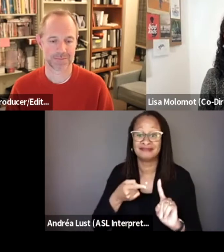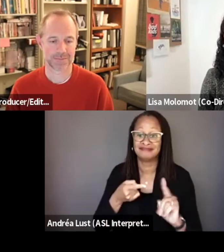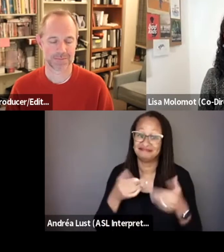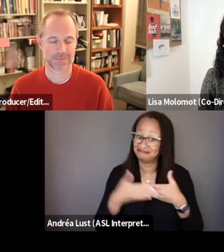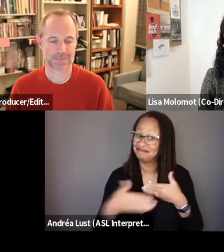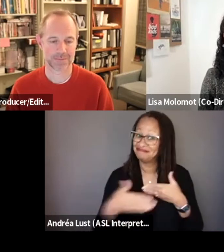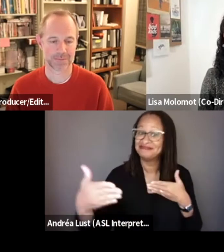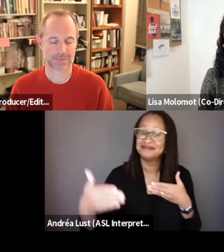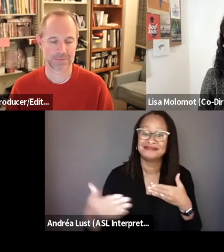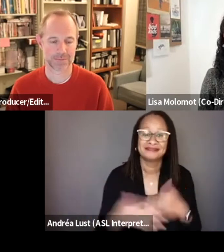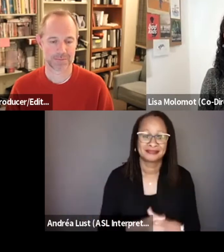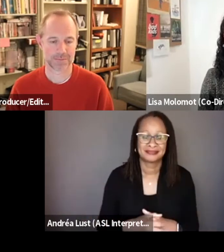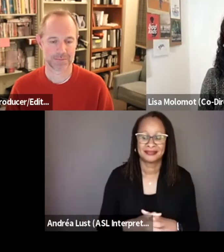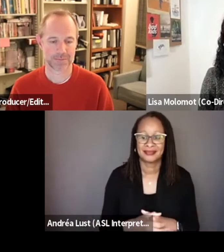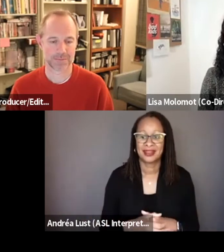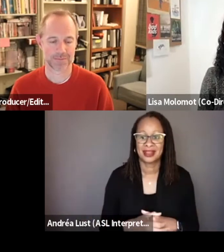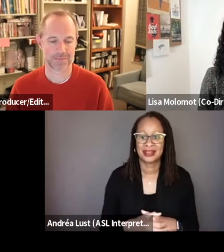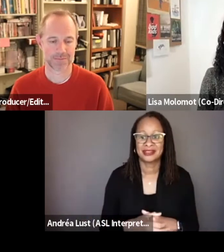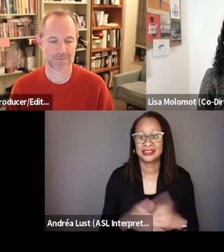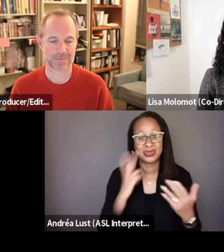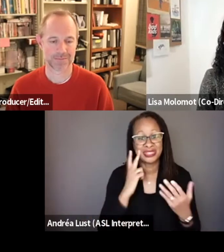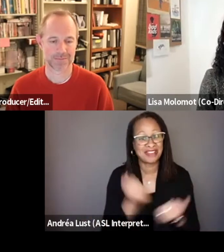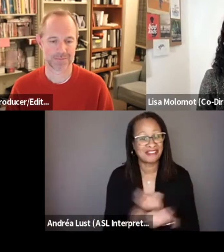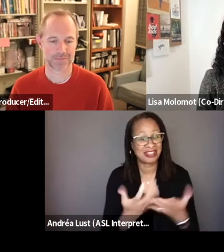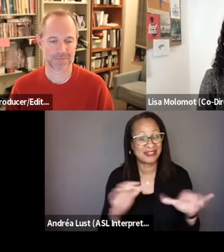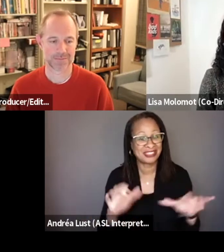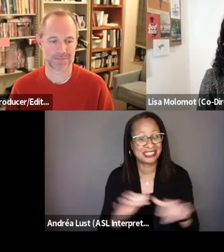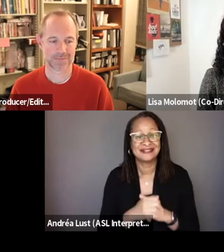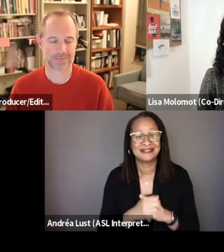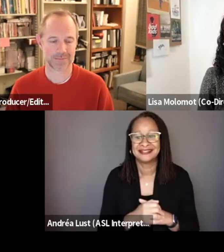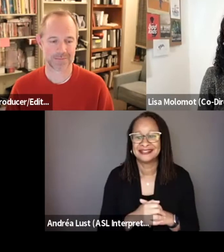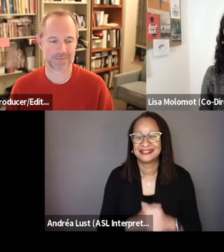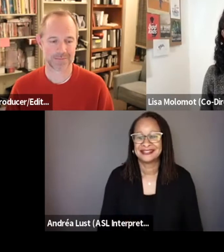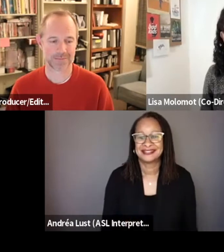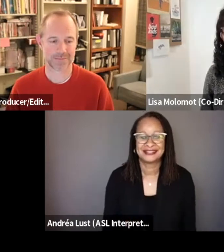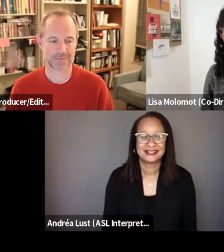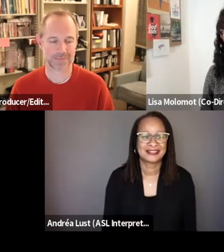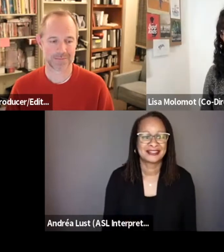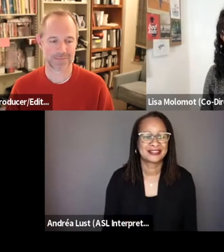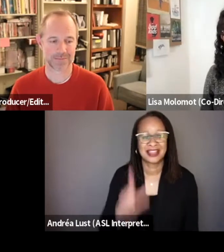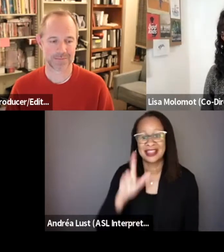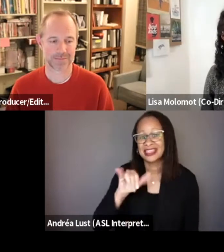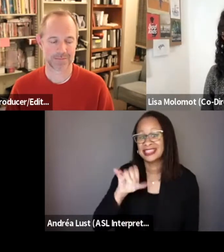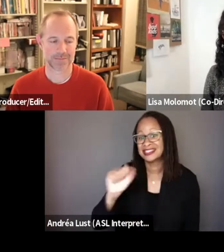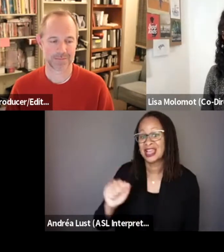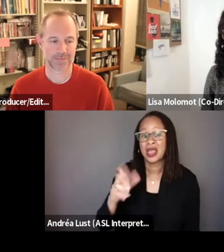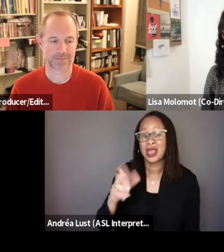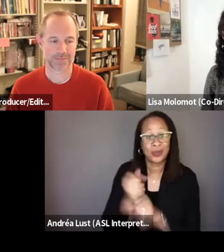You could say everything else, Lisa. You. Yeah. I mean, we would get emails periodically